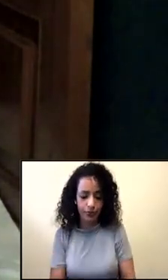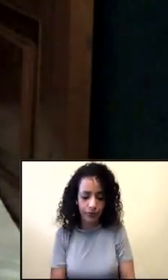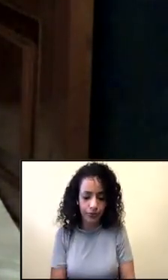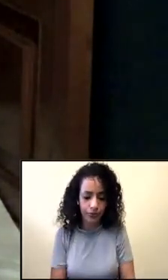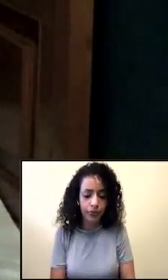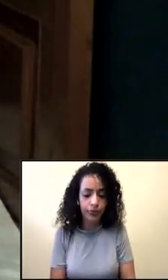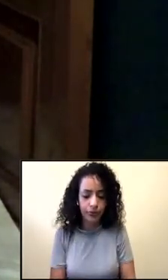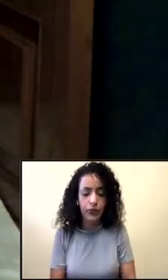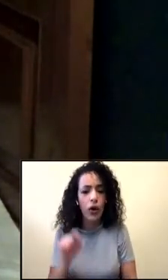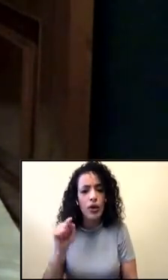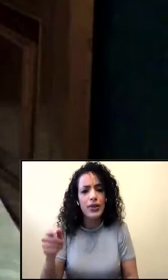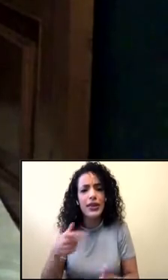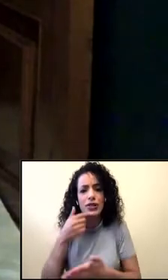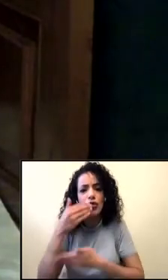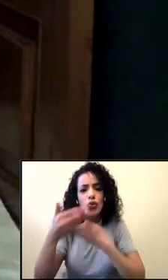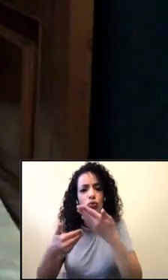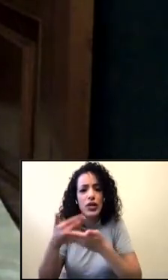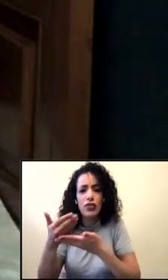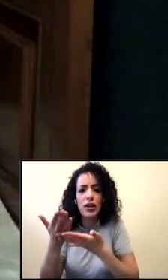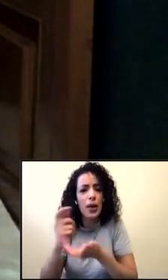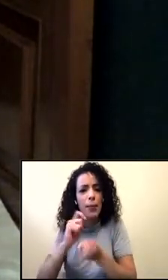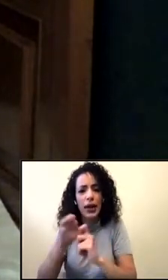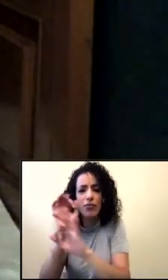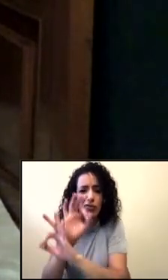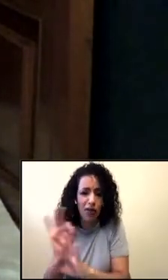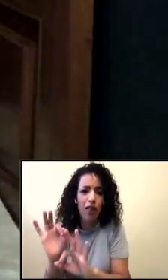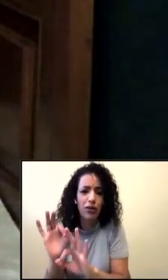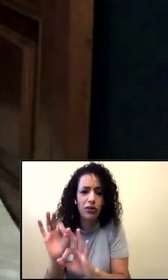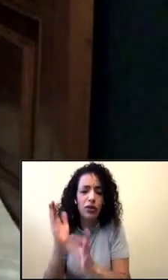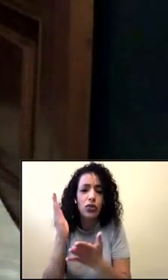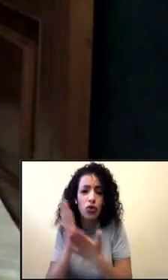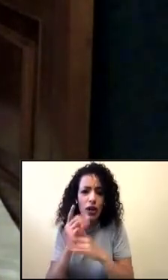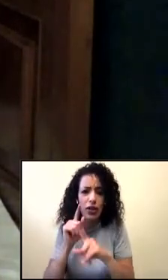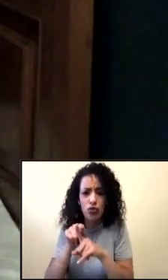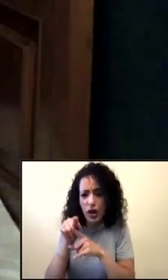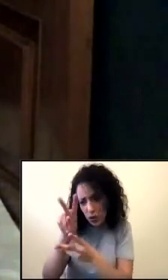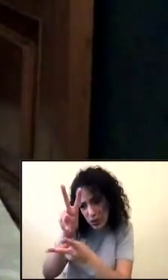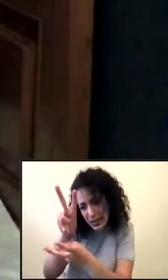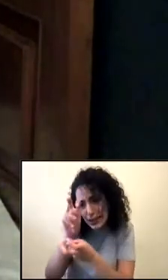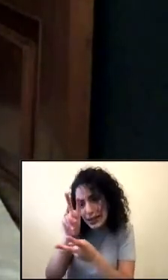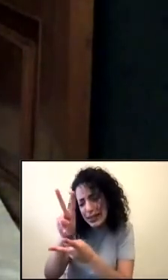silence, so the sheer act of exhuming something that is so distant, but also something that is